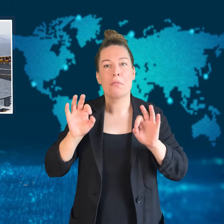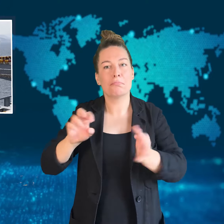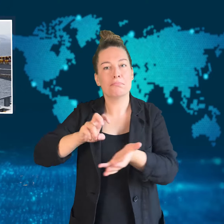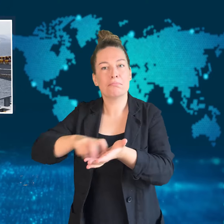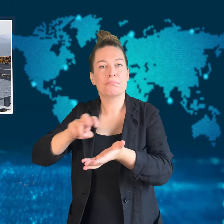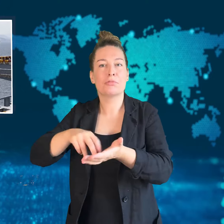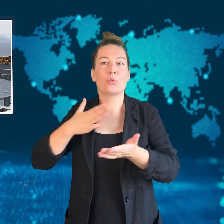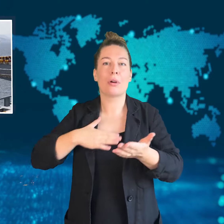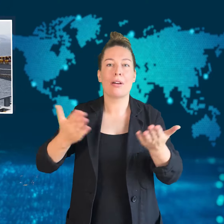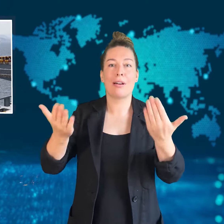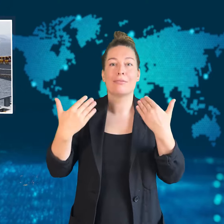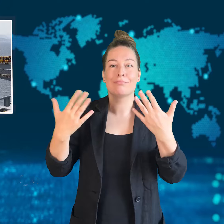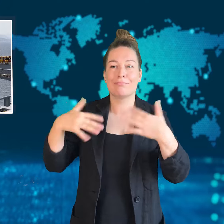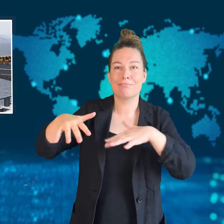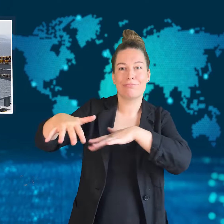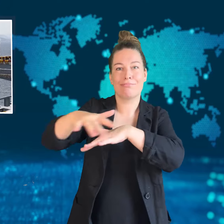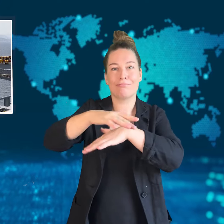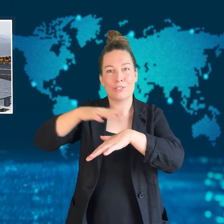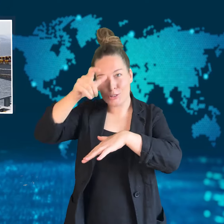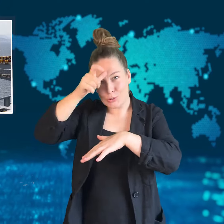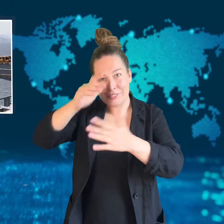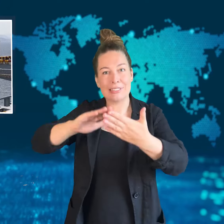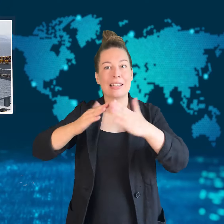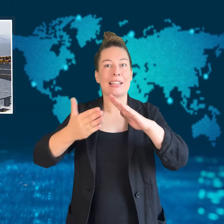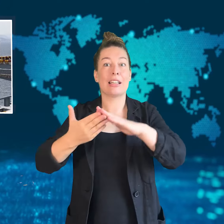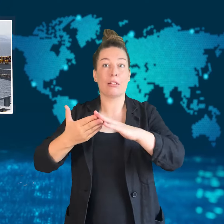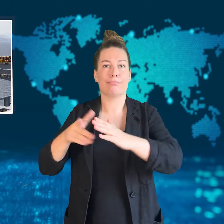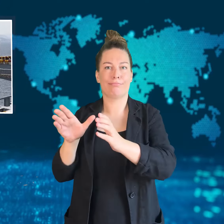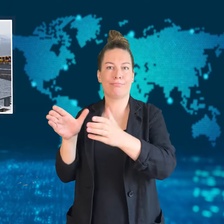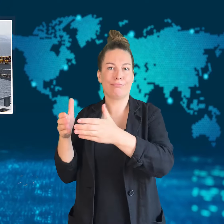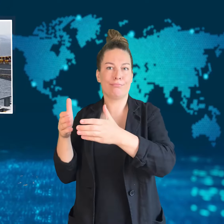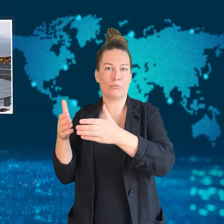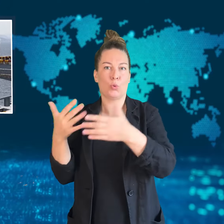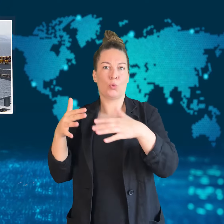in civilian clothes when members of